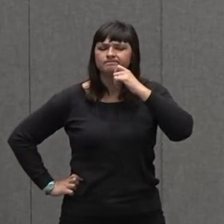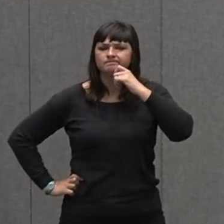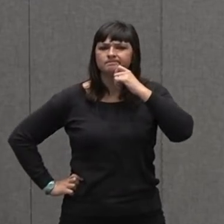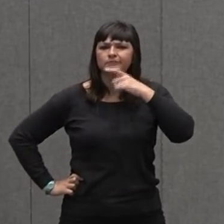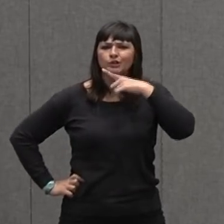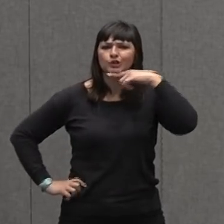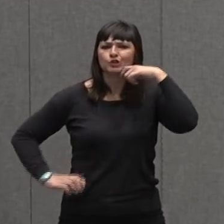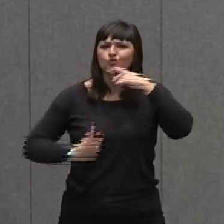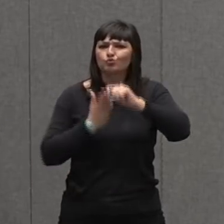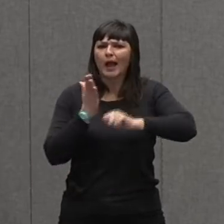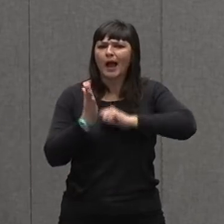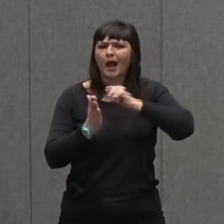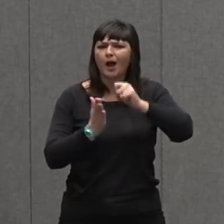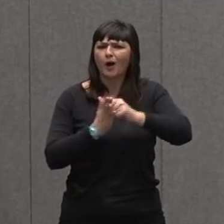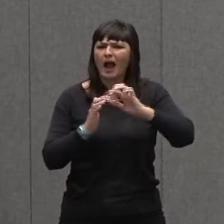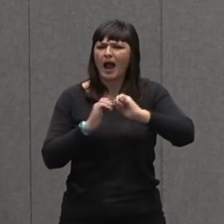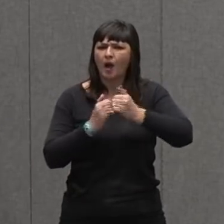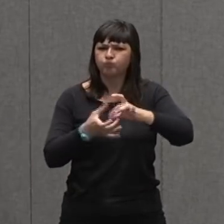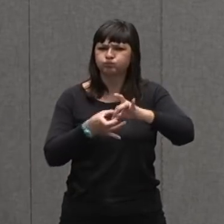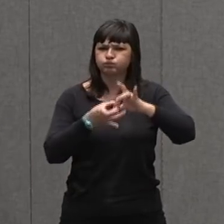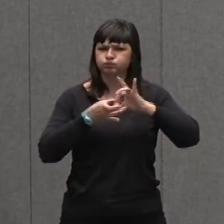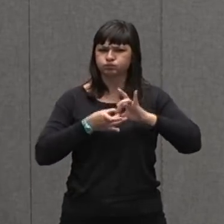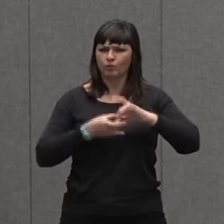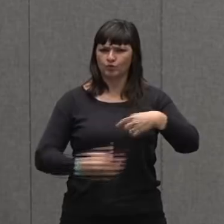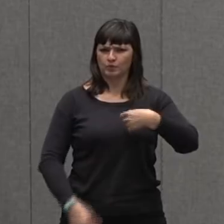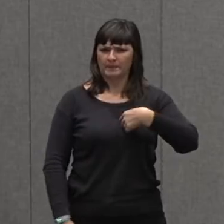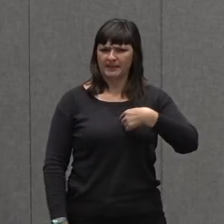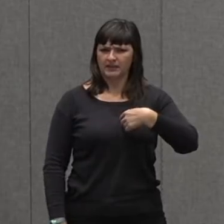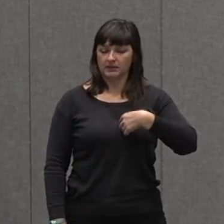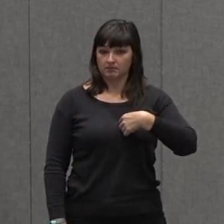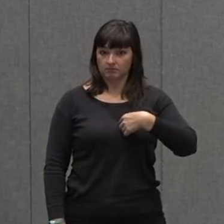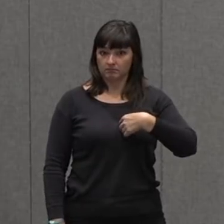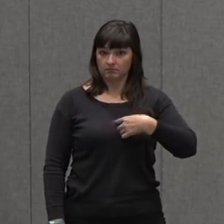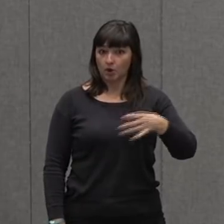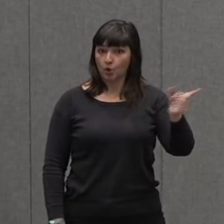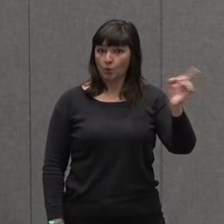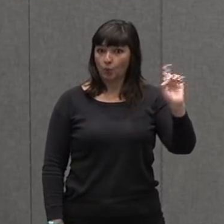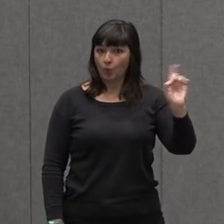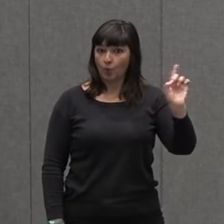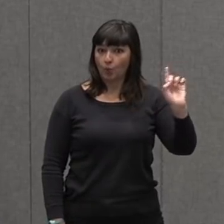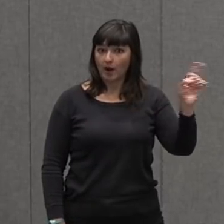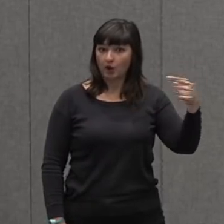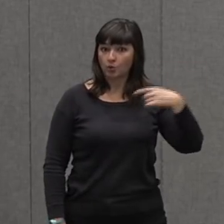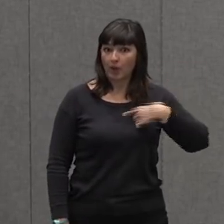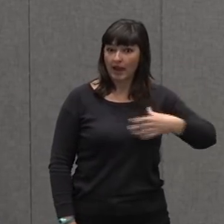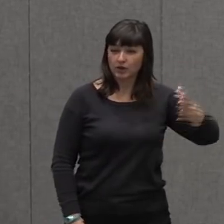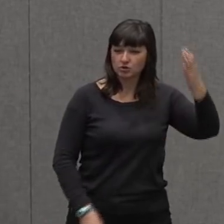Have I heard this word before? And how would i like to share it on my Frayer model? So I'm gonna give you a moment